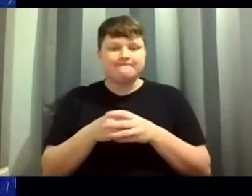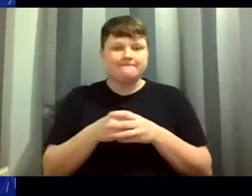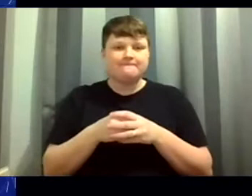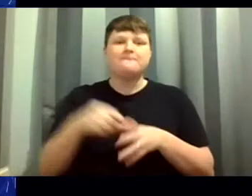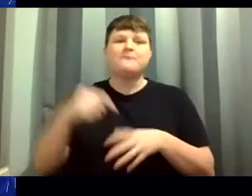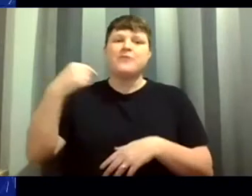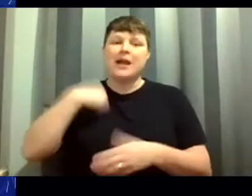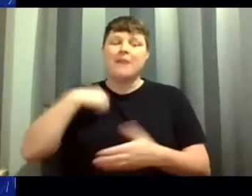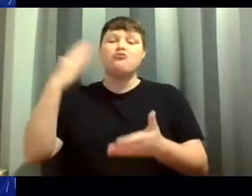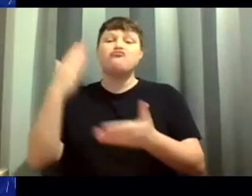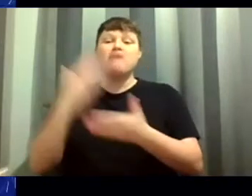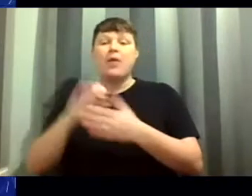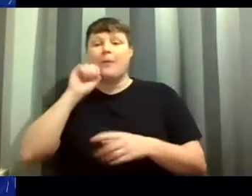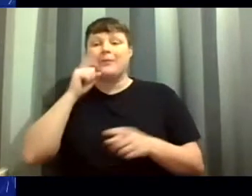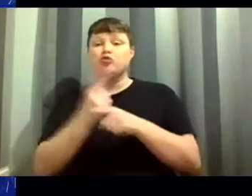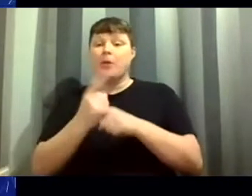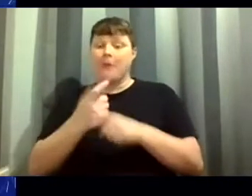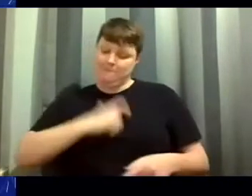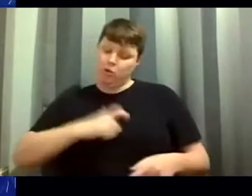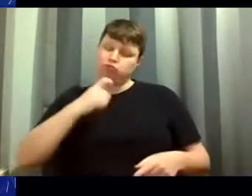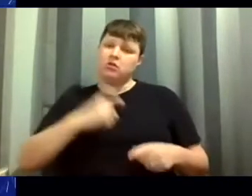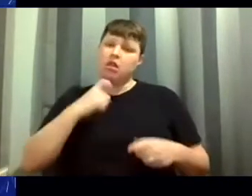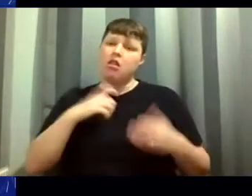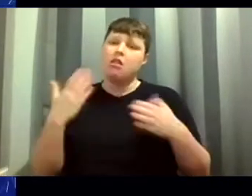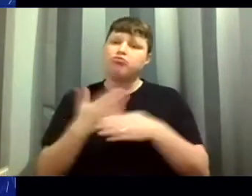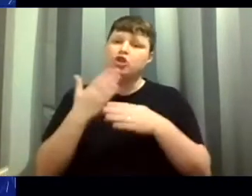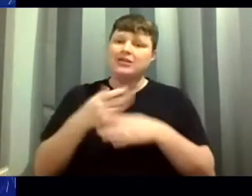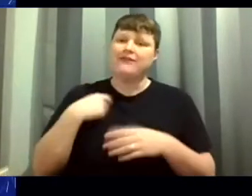about a personal project that's something that I've been working on for the last 18 months.